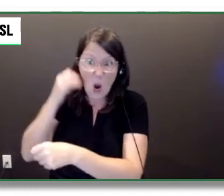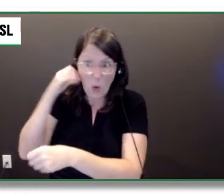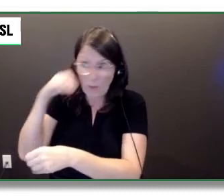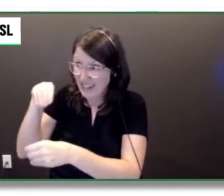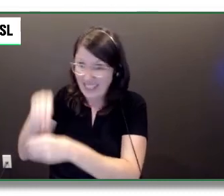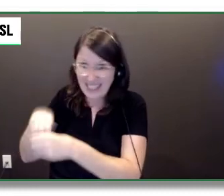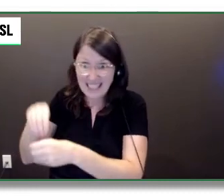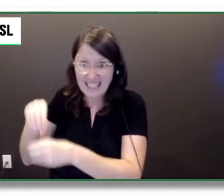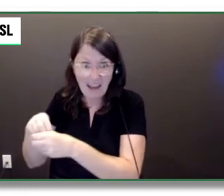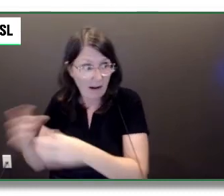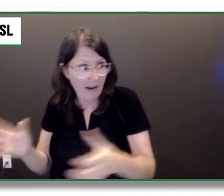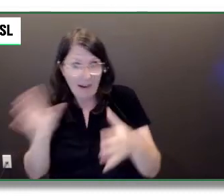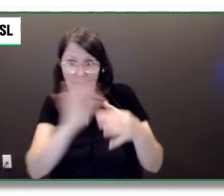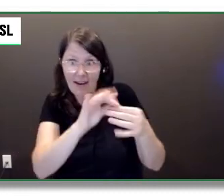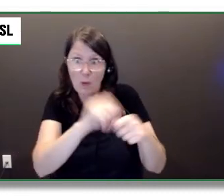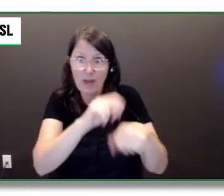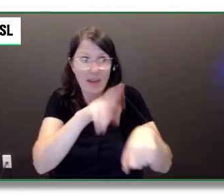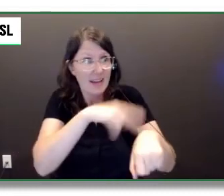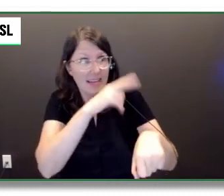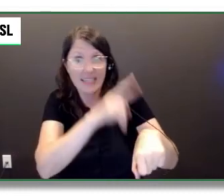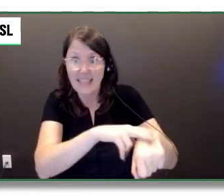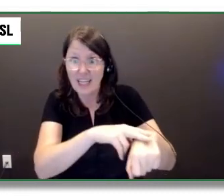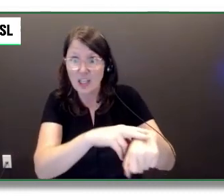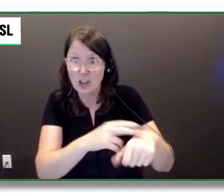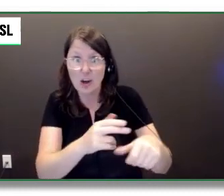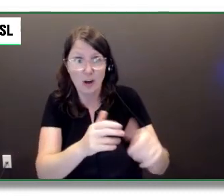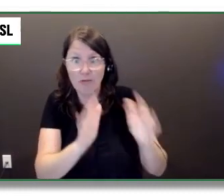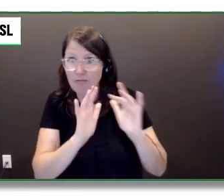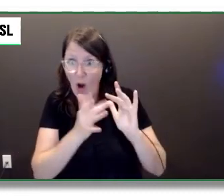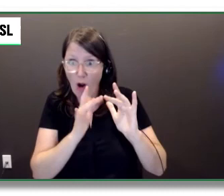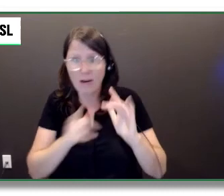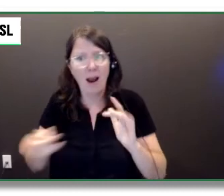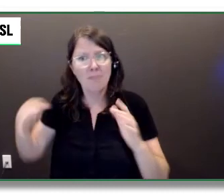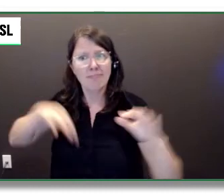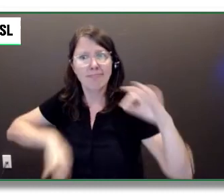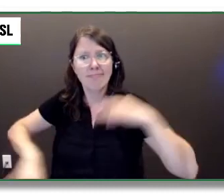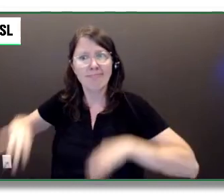you get when you're outside and so I don't want us to de-prioritize those or